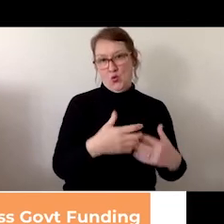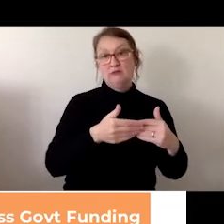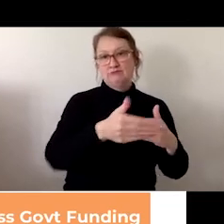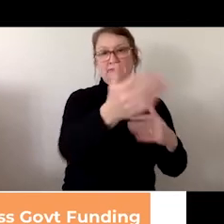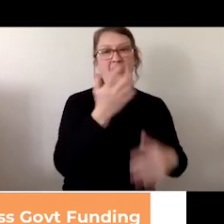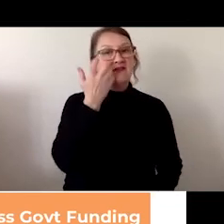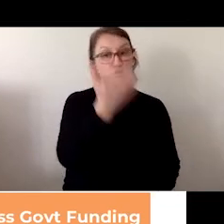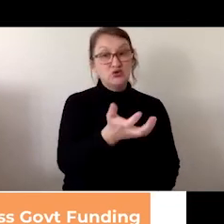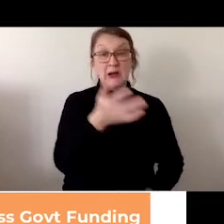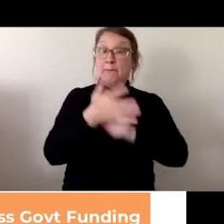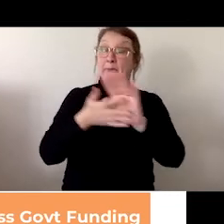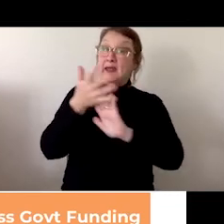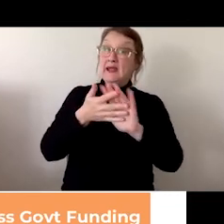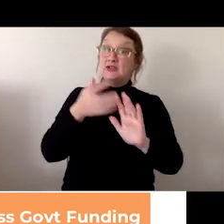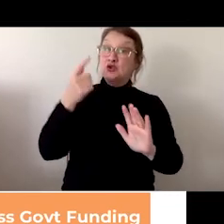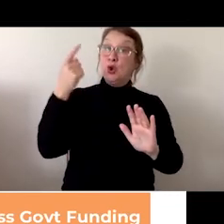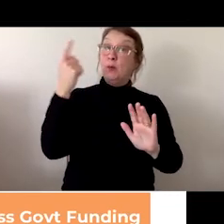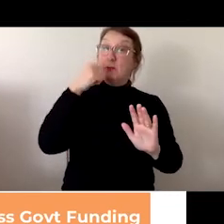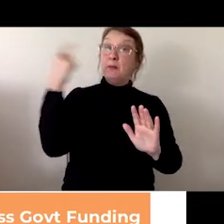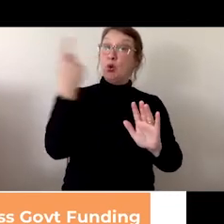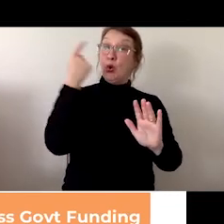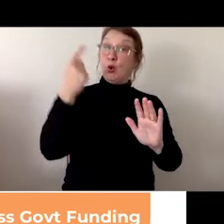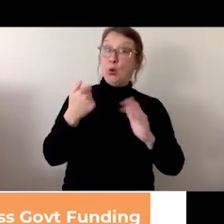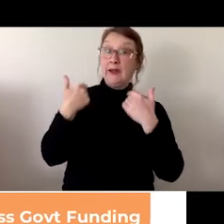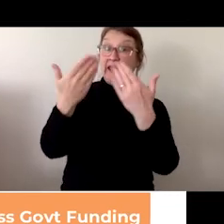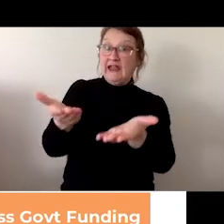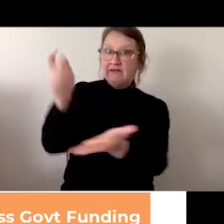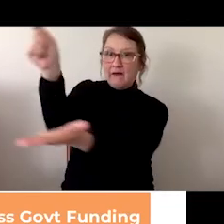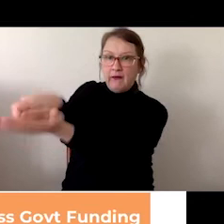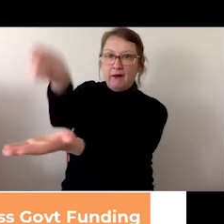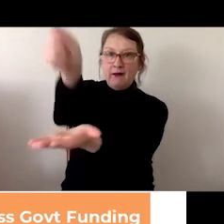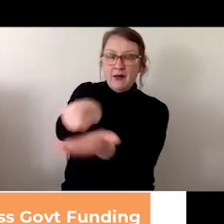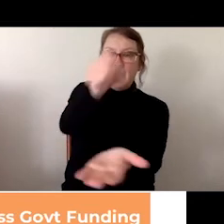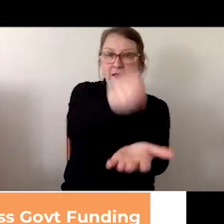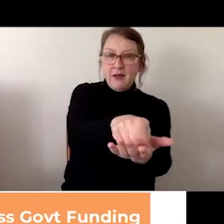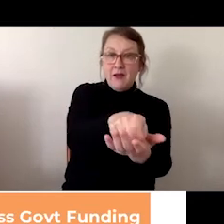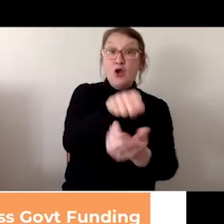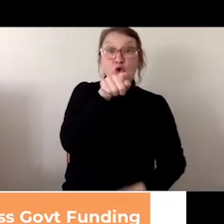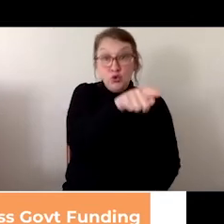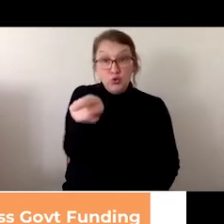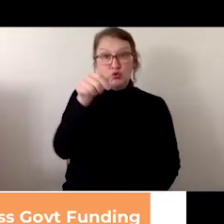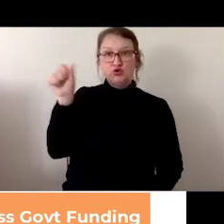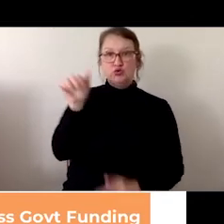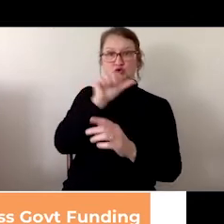philanthropist and concentrations of wealth are the places that you should go in looking for support.